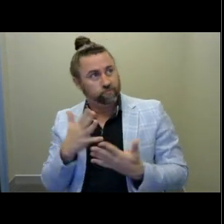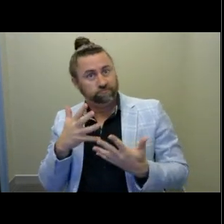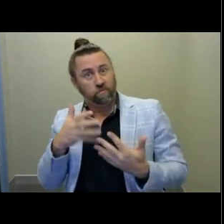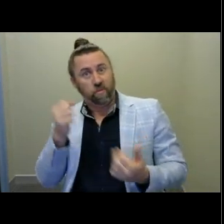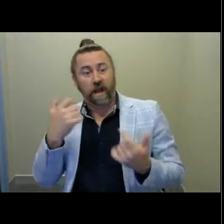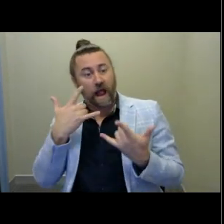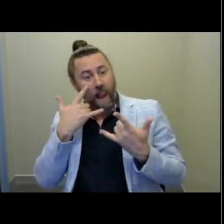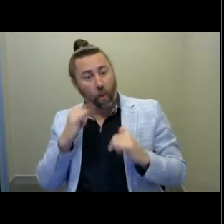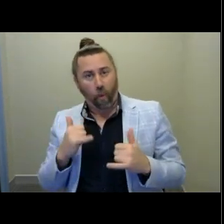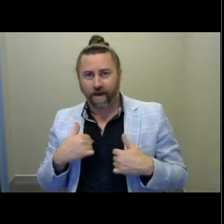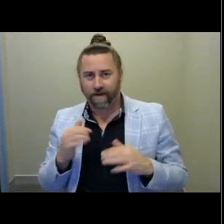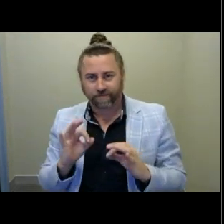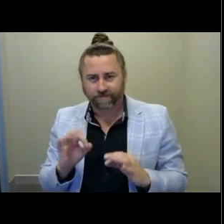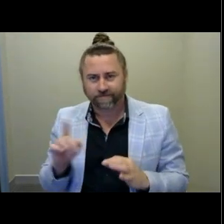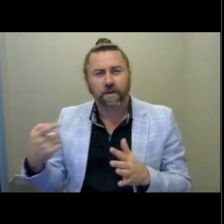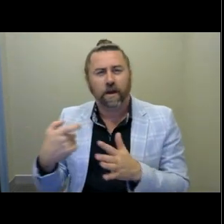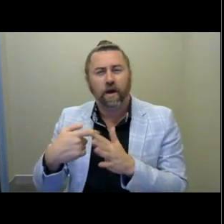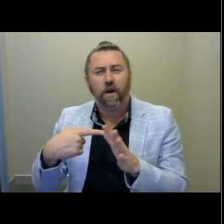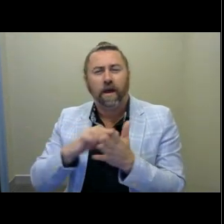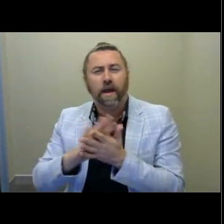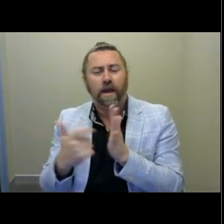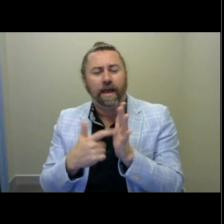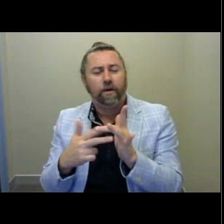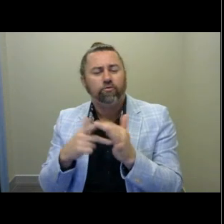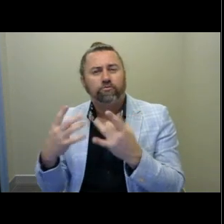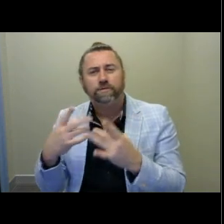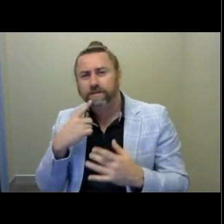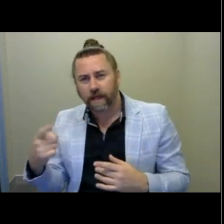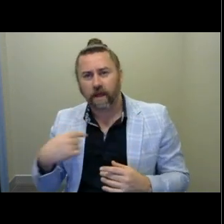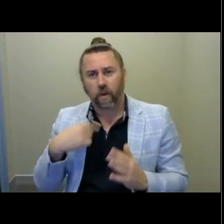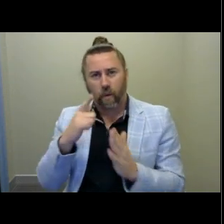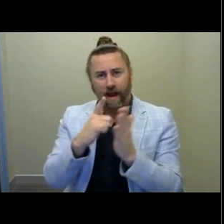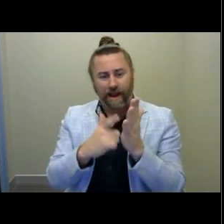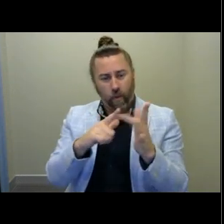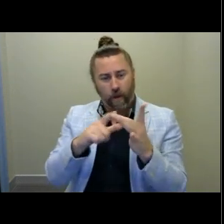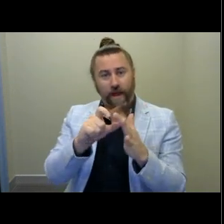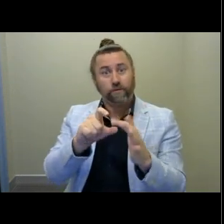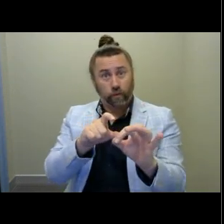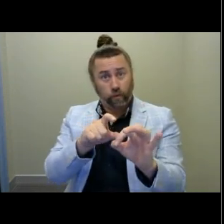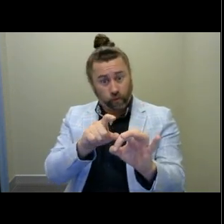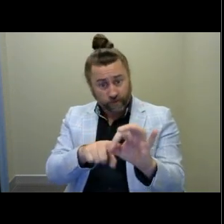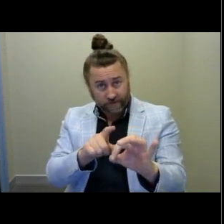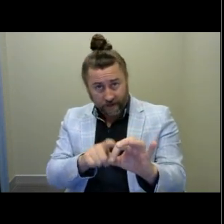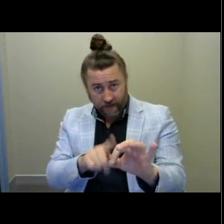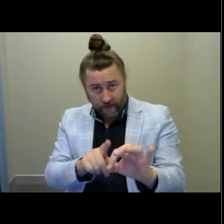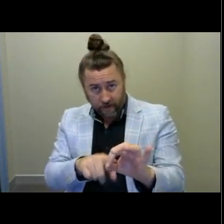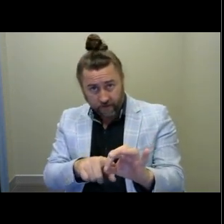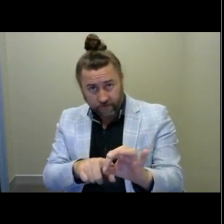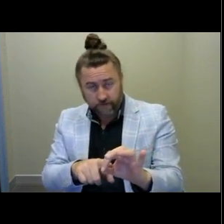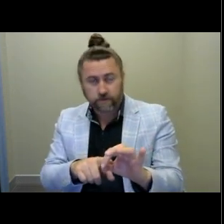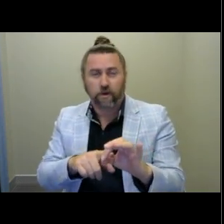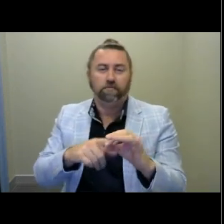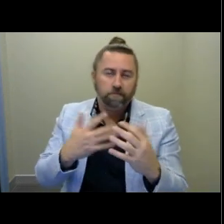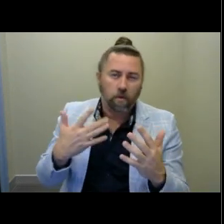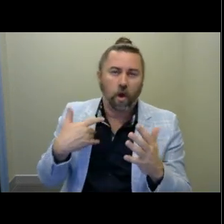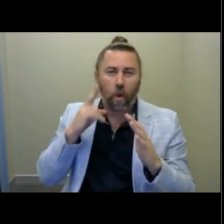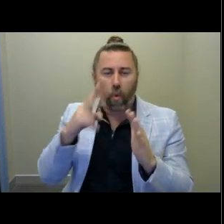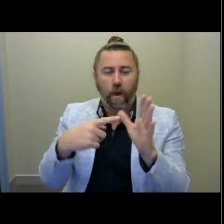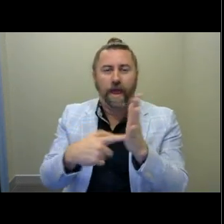Like Katherine mentioned as well because we are Legal Aid Queensland, we are focusing mostly on the Queensland context.